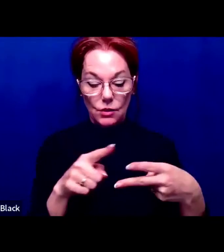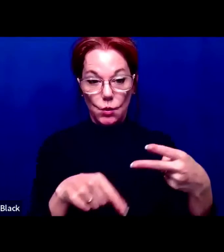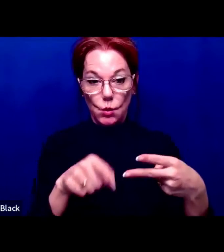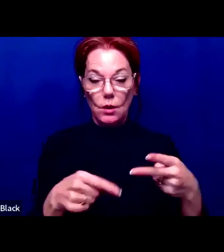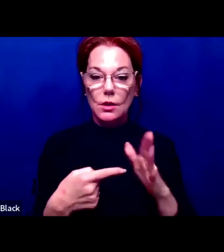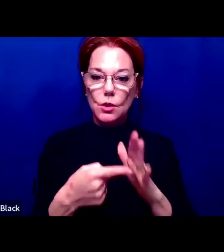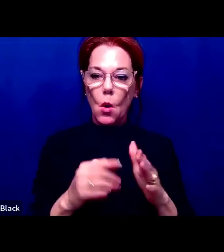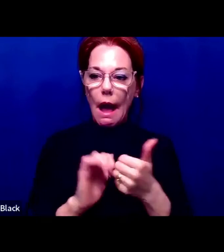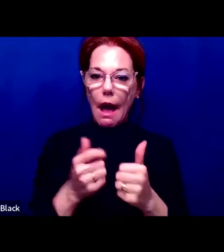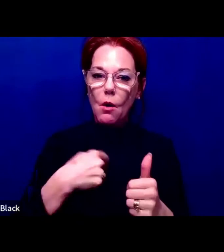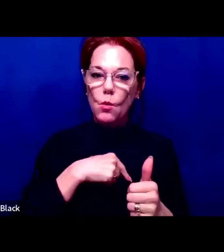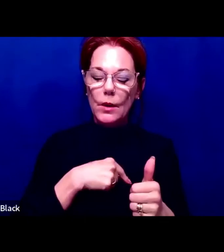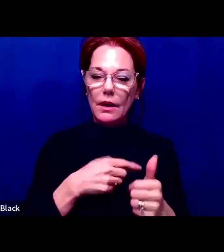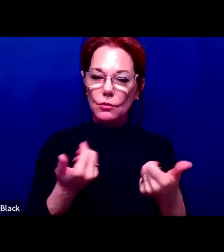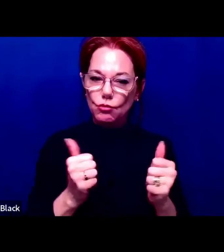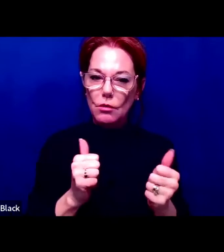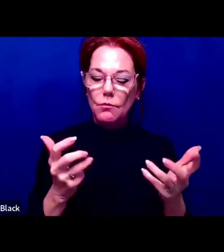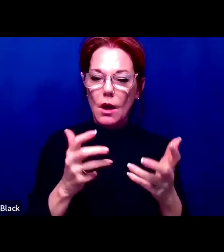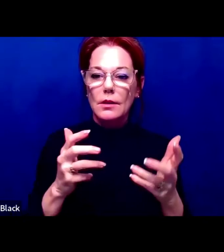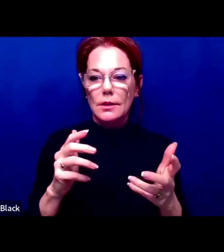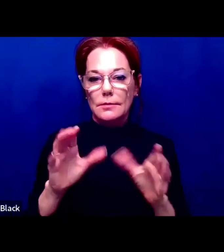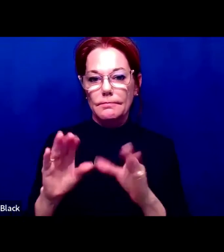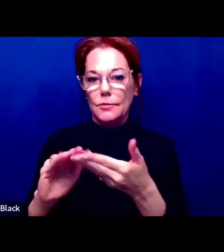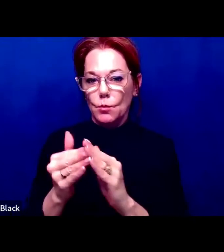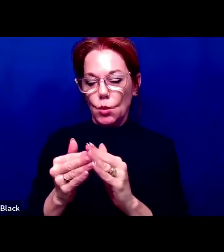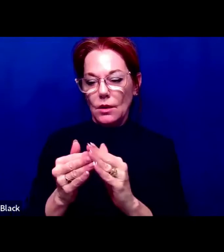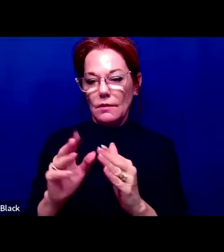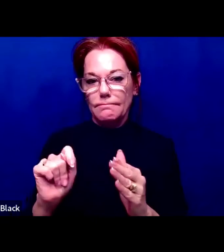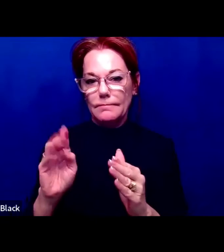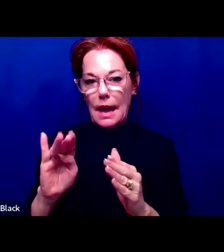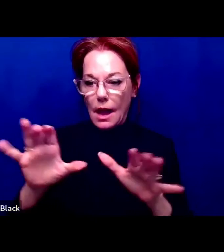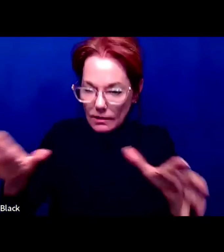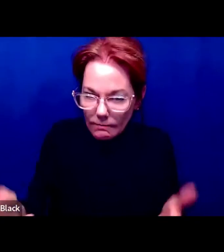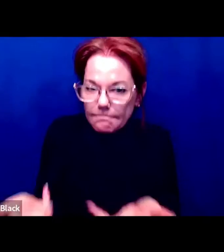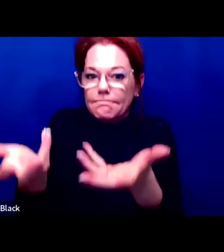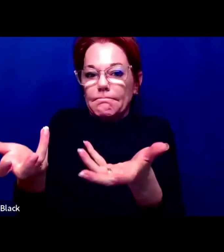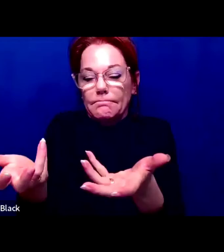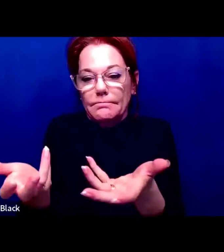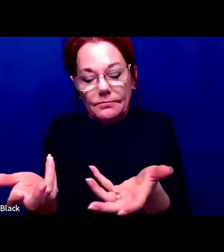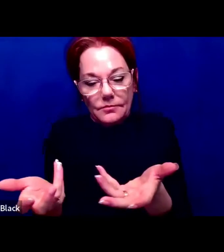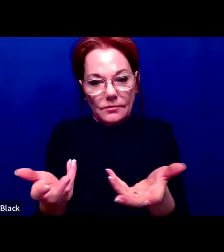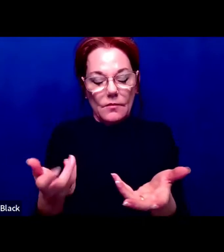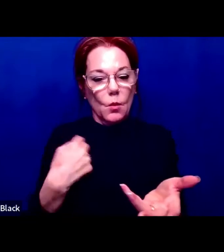community and make sure that we are really working together ARM and ARM lockstep across the